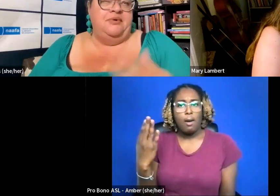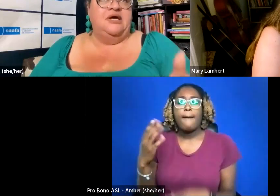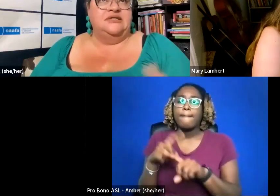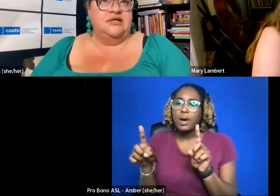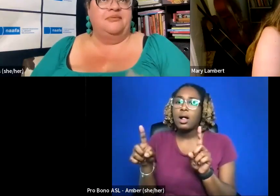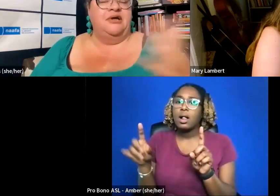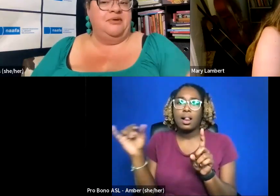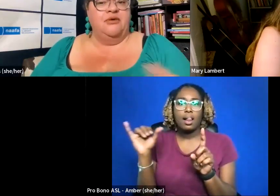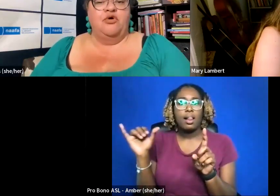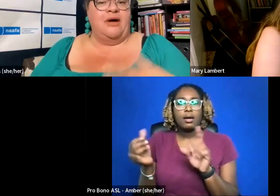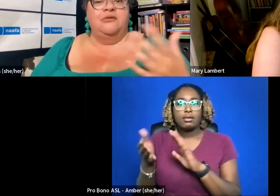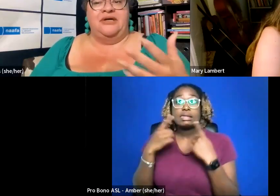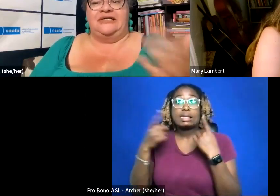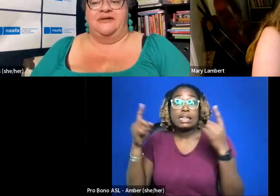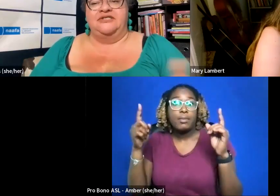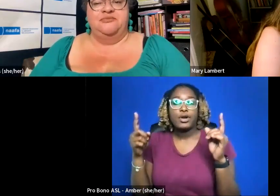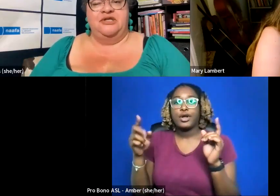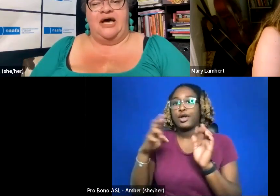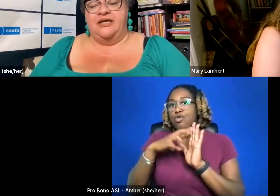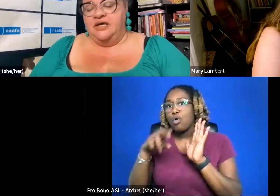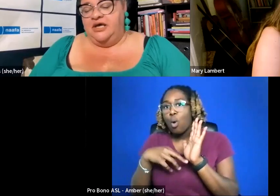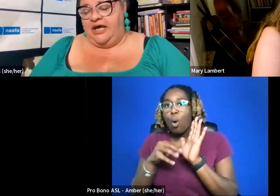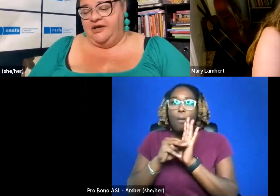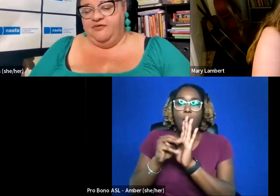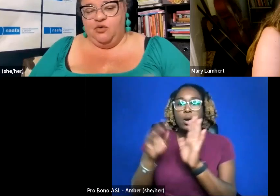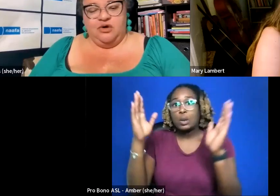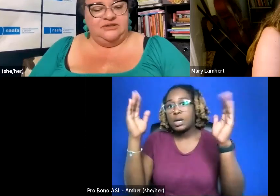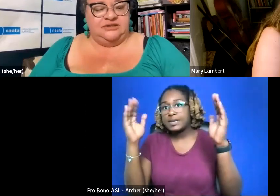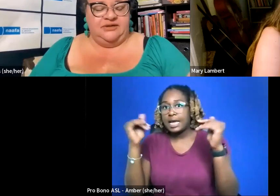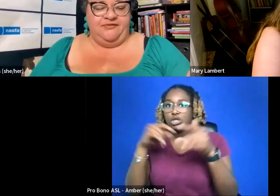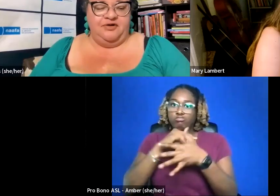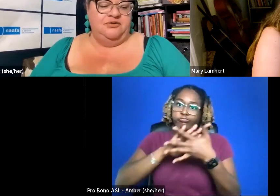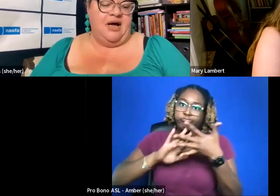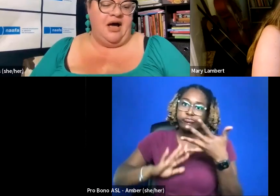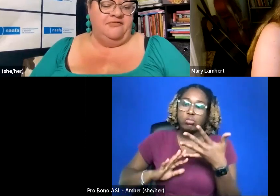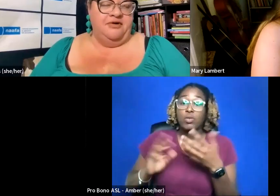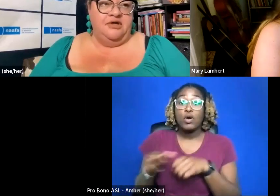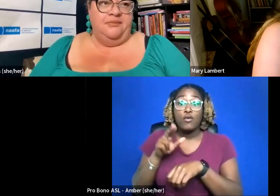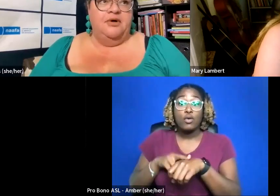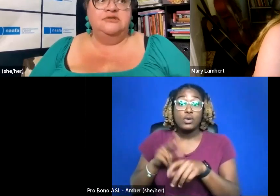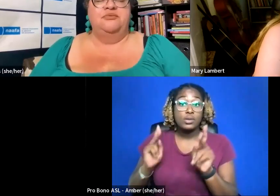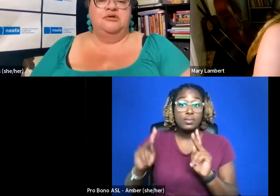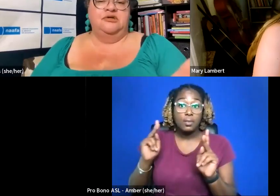being a celebrity or being a role model, being expected to be that. And of course, folks who have multiple